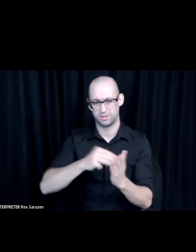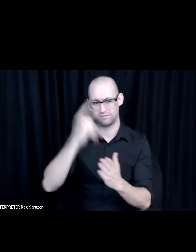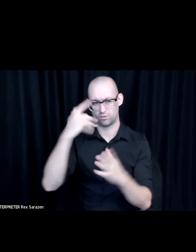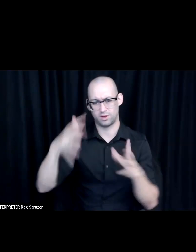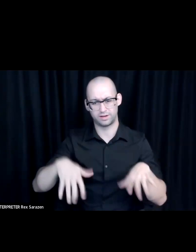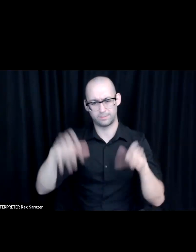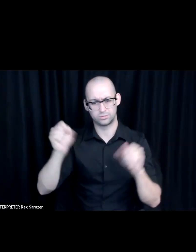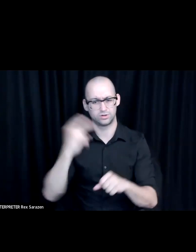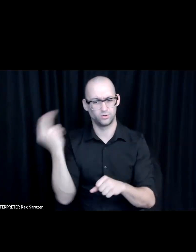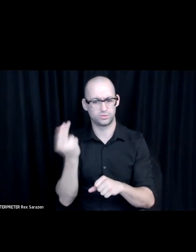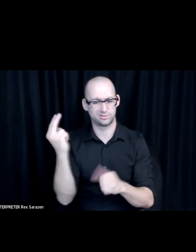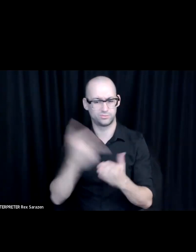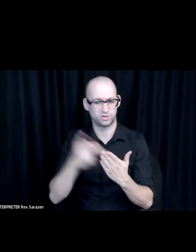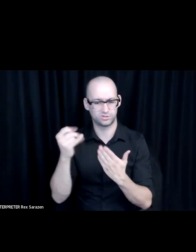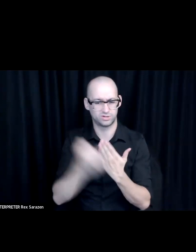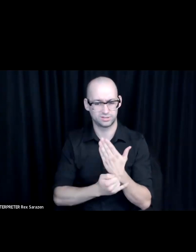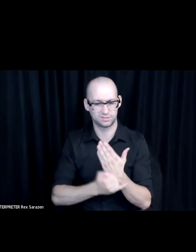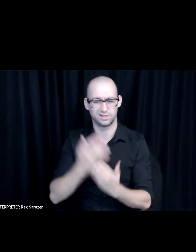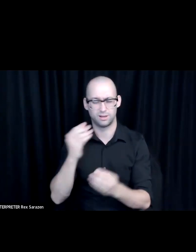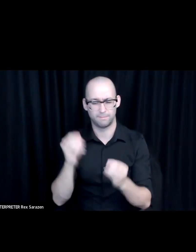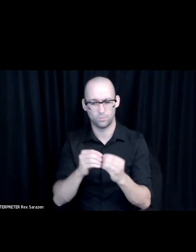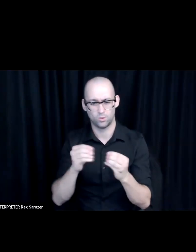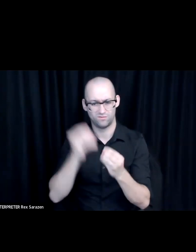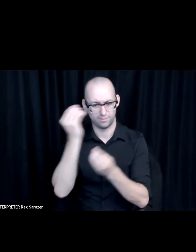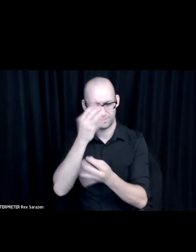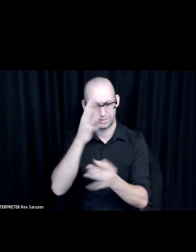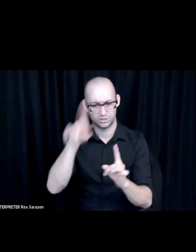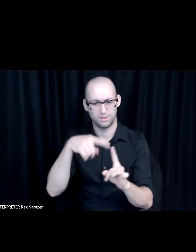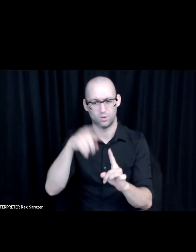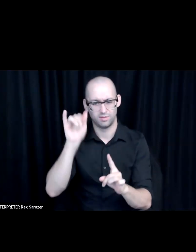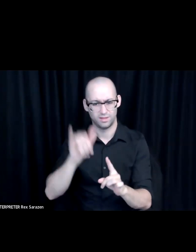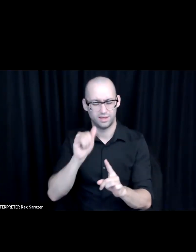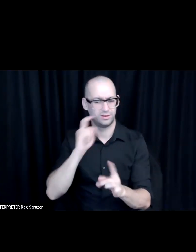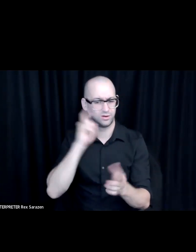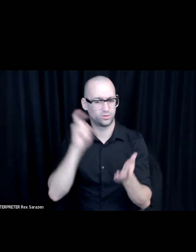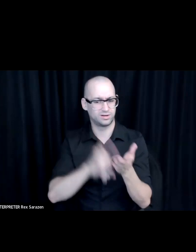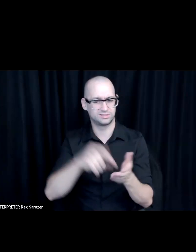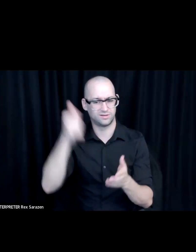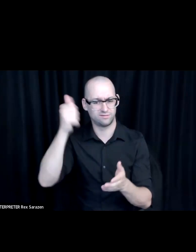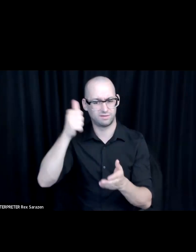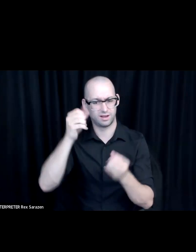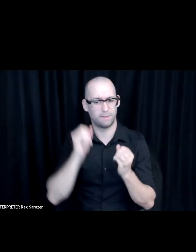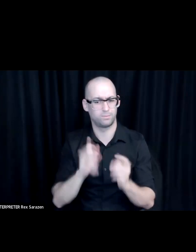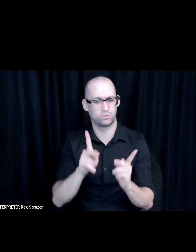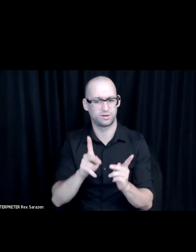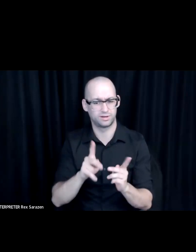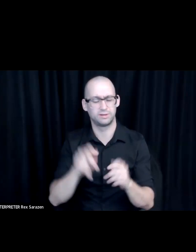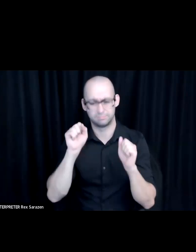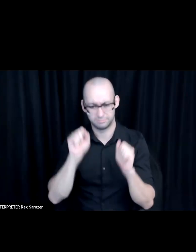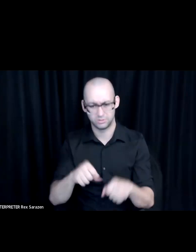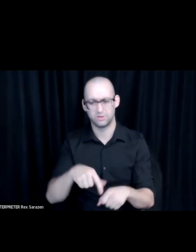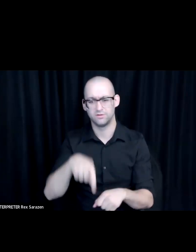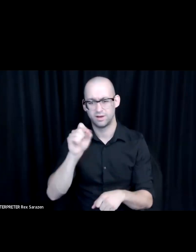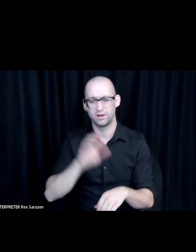information about this, including the notice of funding opportunity, can be found on grants.gov.